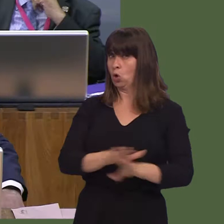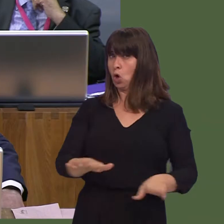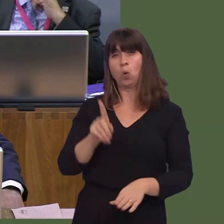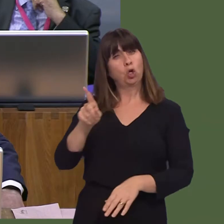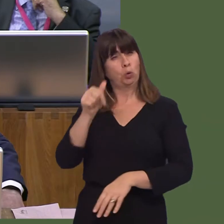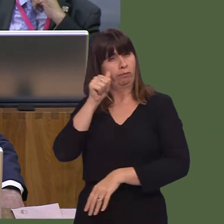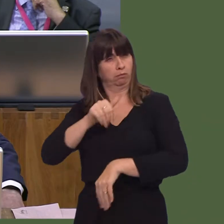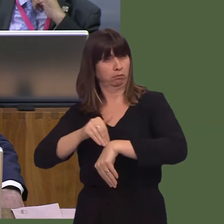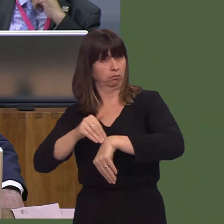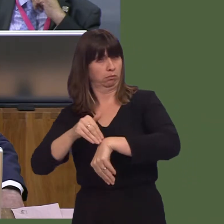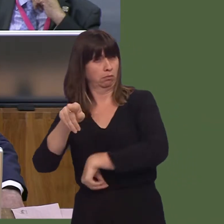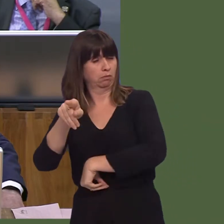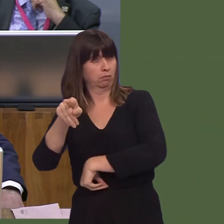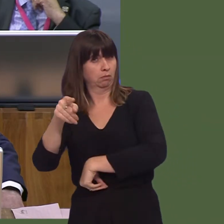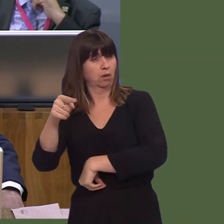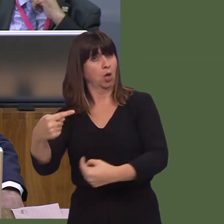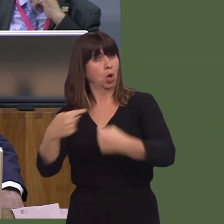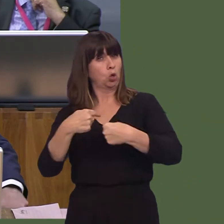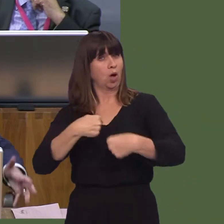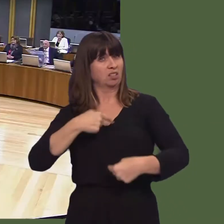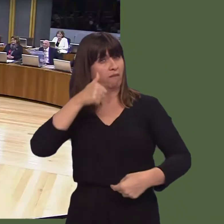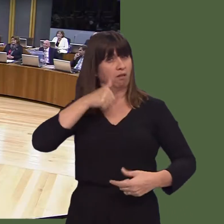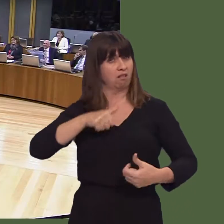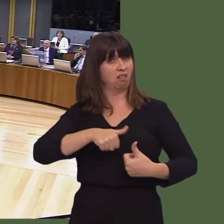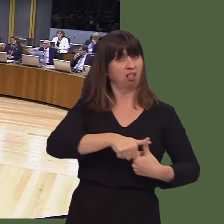They are all empirical measures, they feed their way into the formula and, every year,